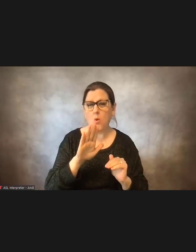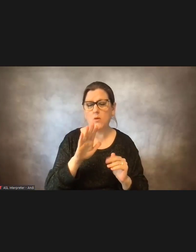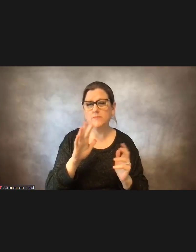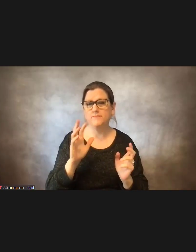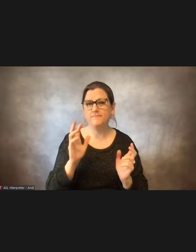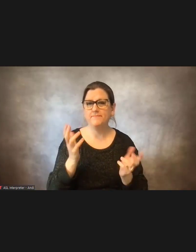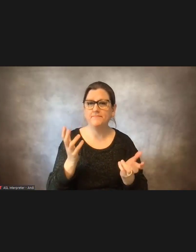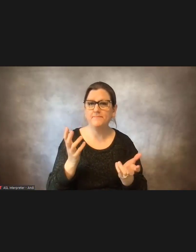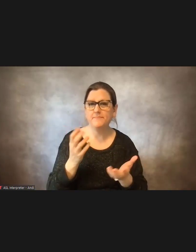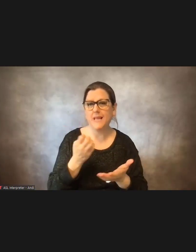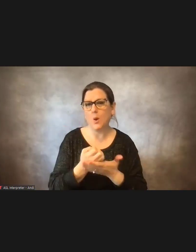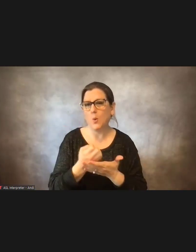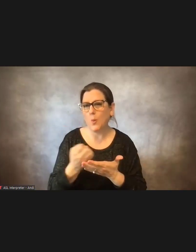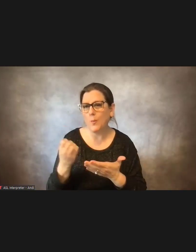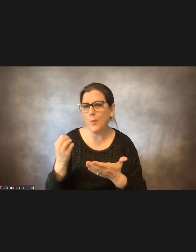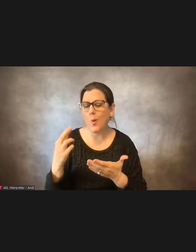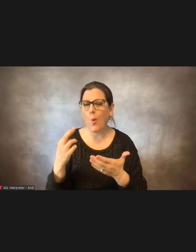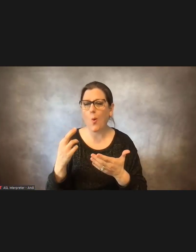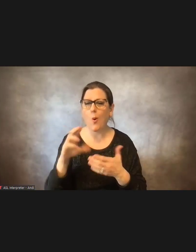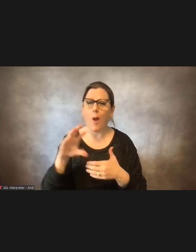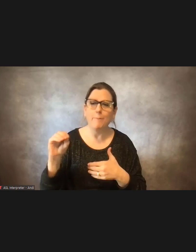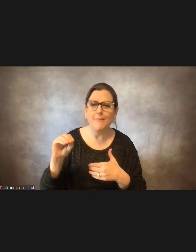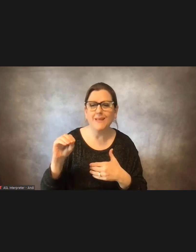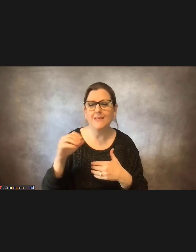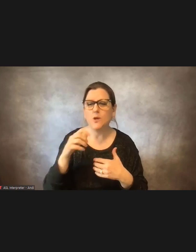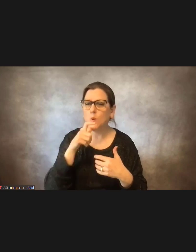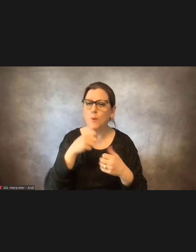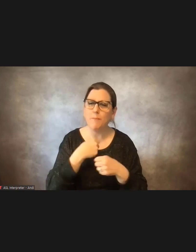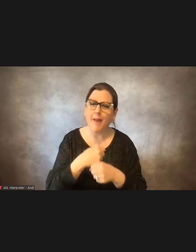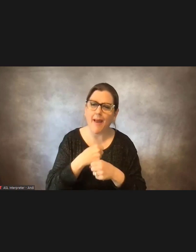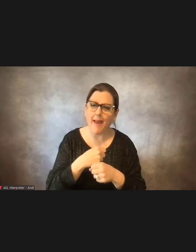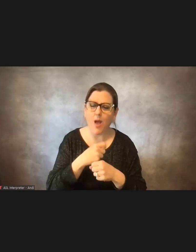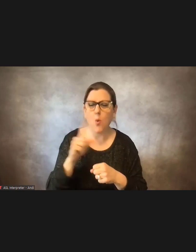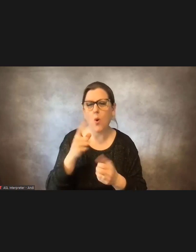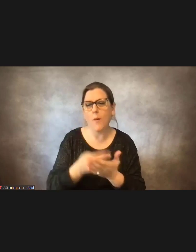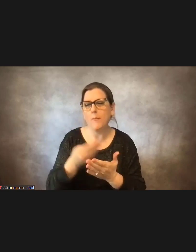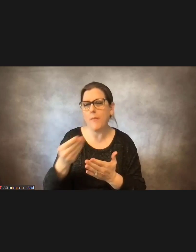um, your equipment manufacturer or the, um, vendor that you buy your